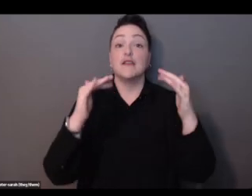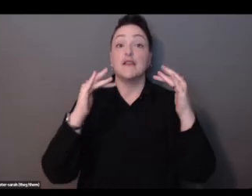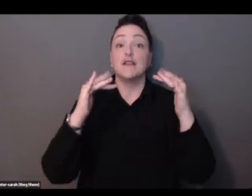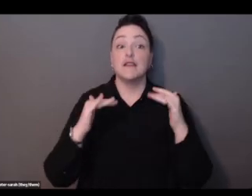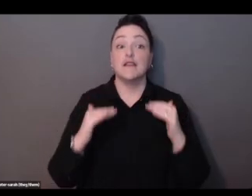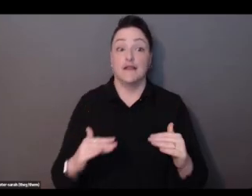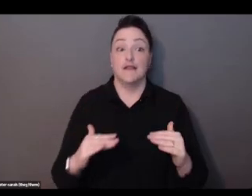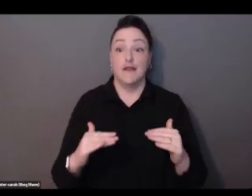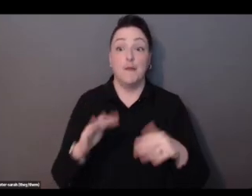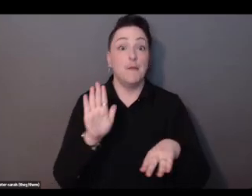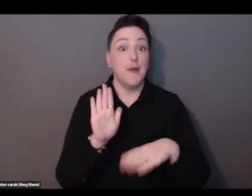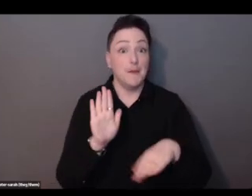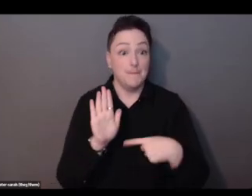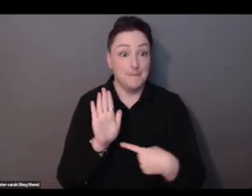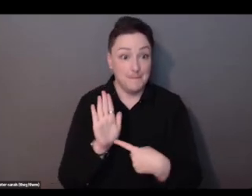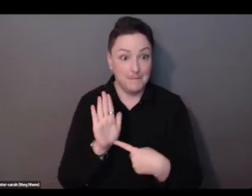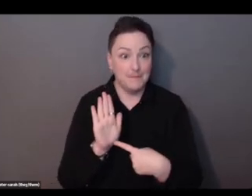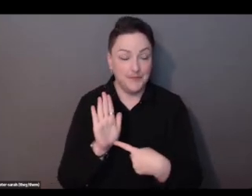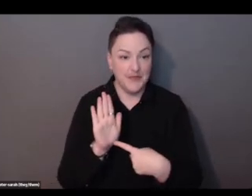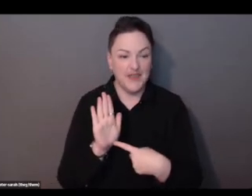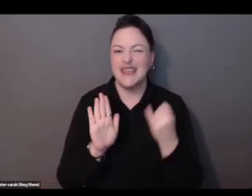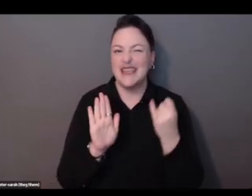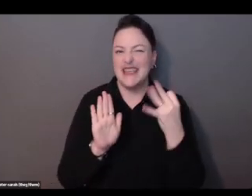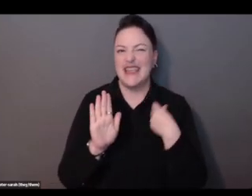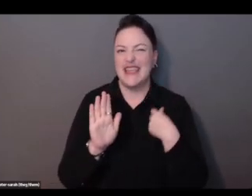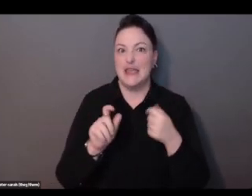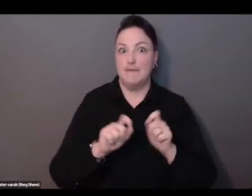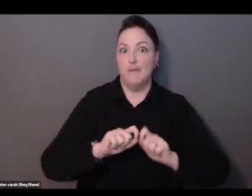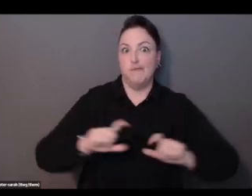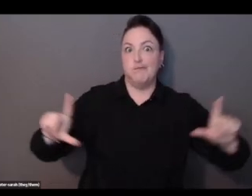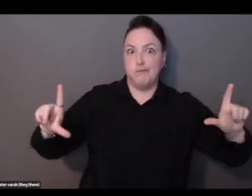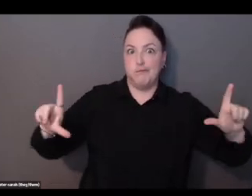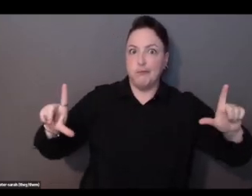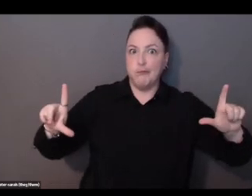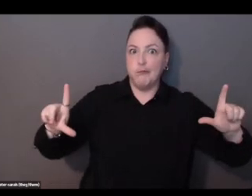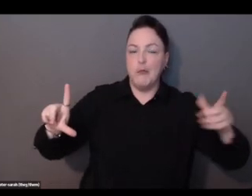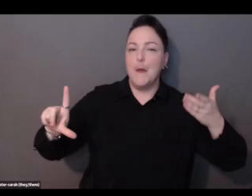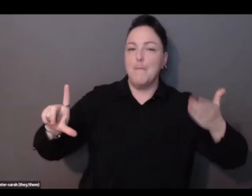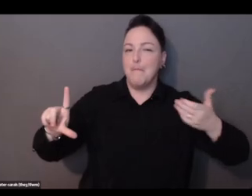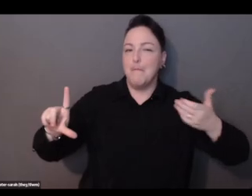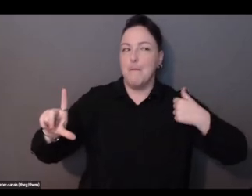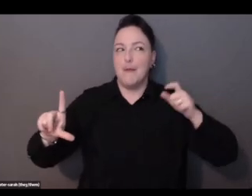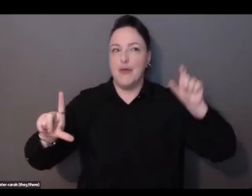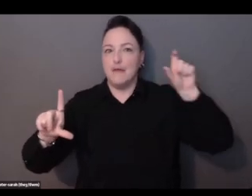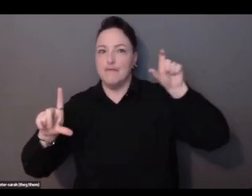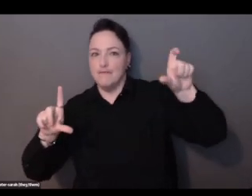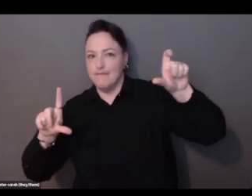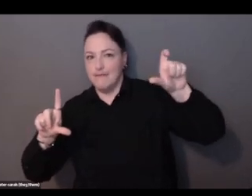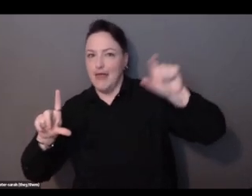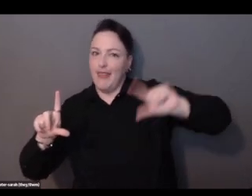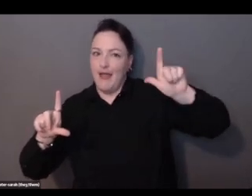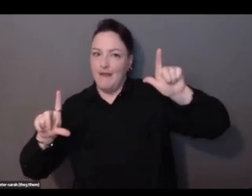you might see it on the top left, but here it's at the bottom where you can select a different webpage.